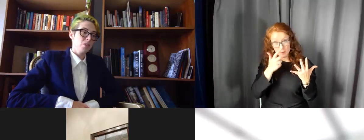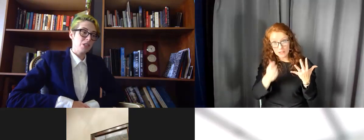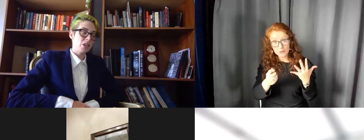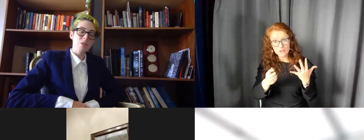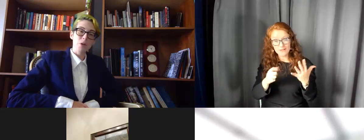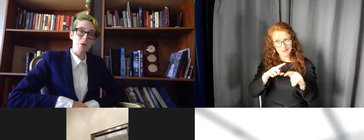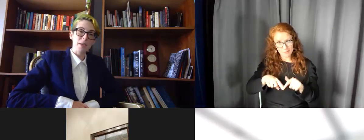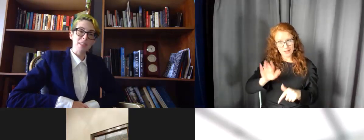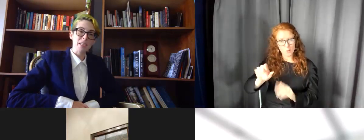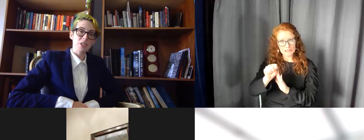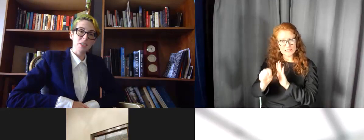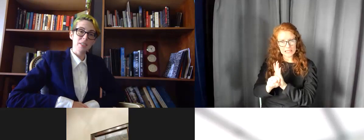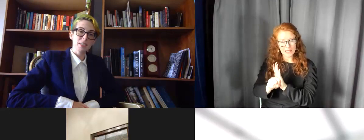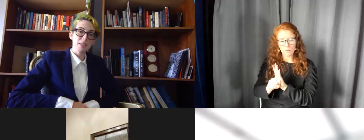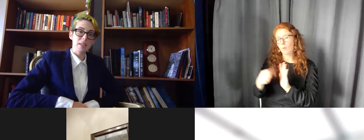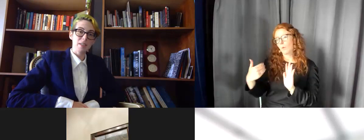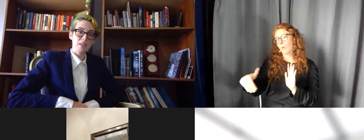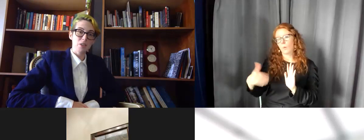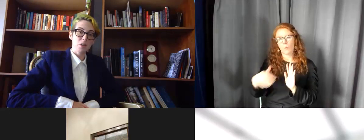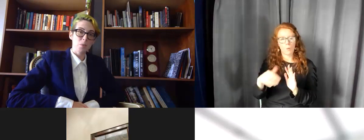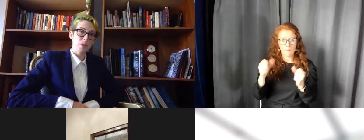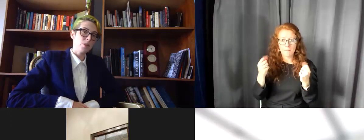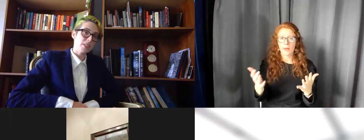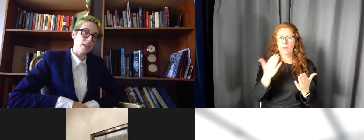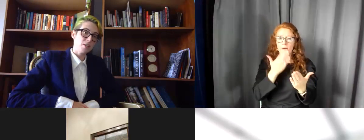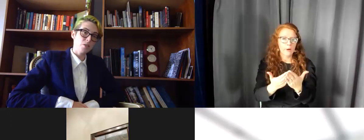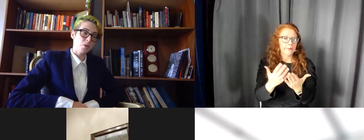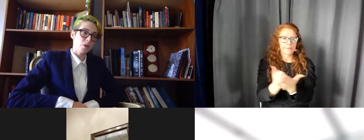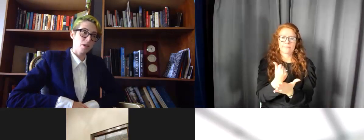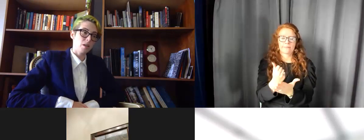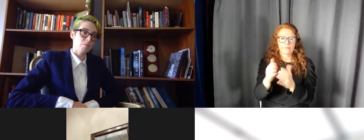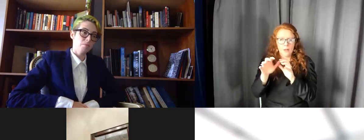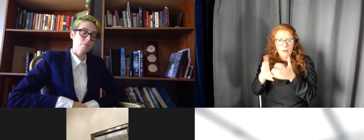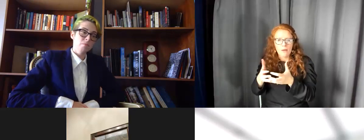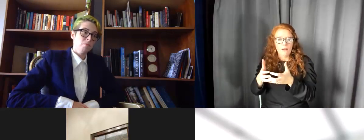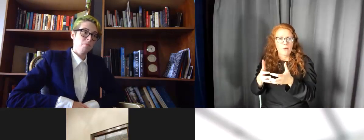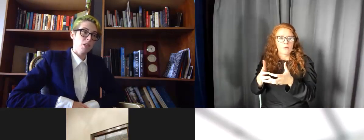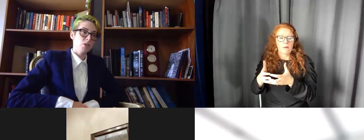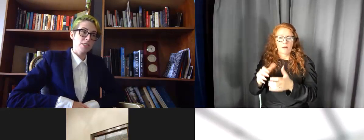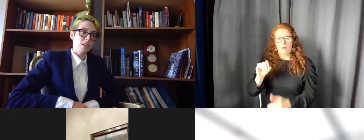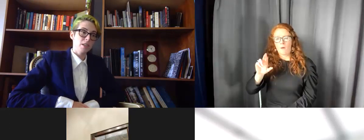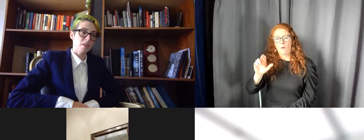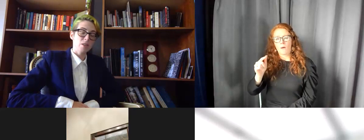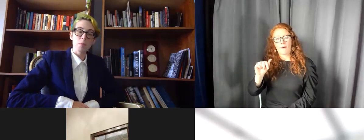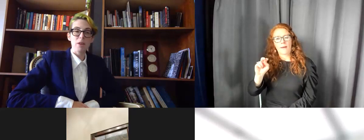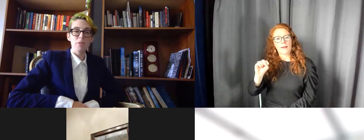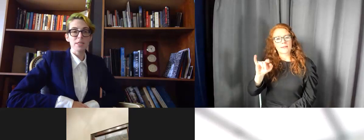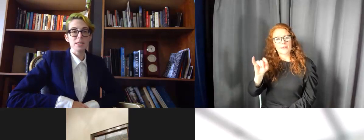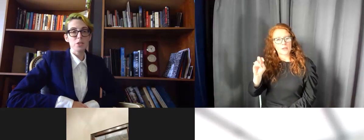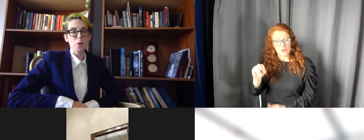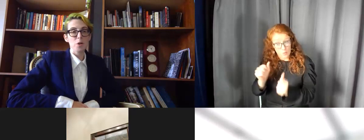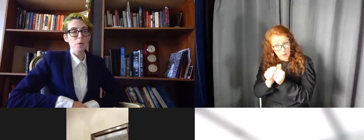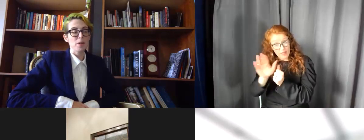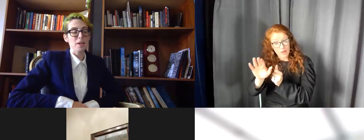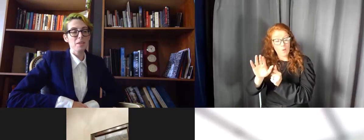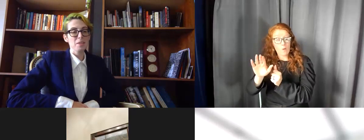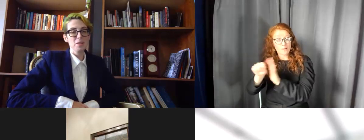Farrah Garland: There's a lot of great organizations at, either with your State or. you know, just nonprofits that do work with